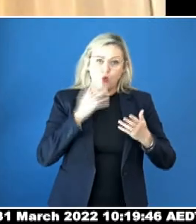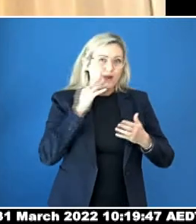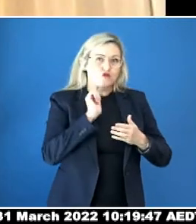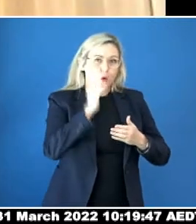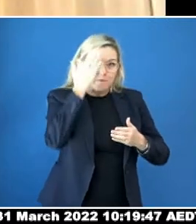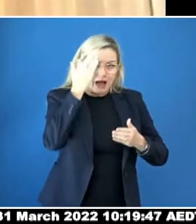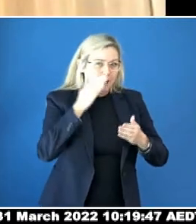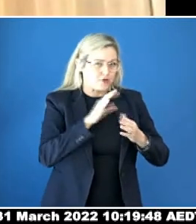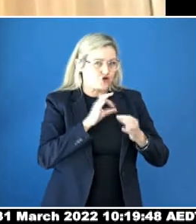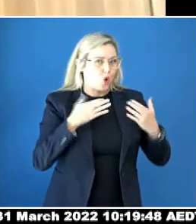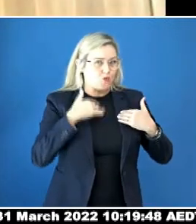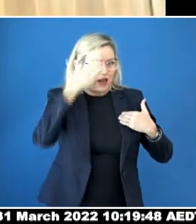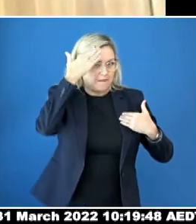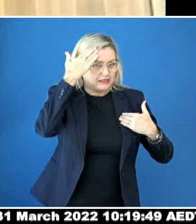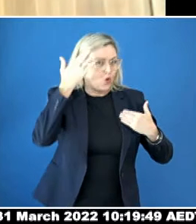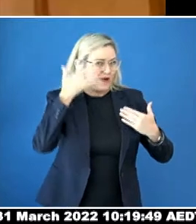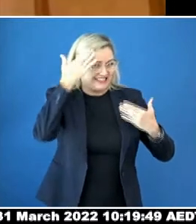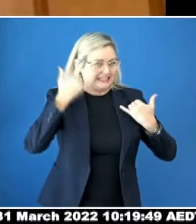Yeah, quite a lot. MS EASTMAN: Quite a lot.